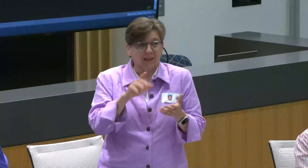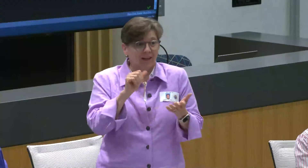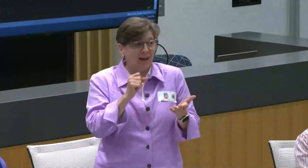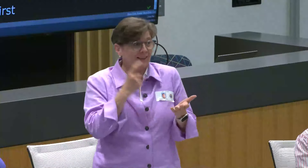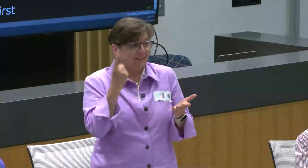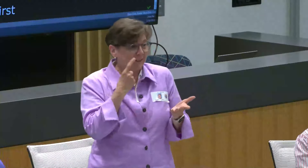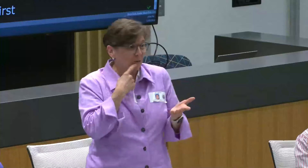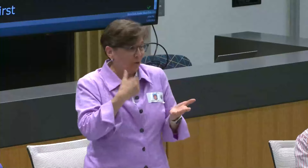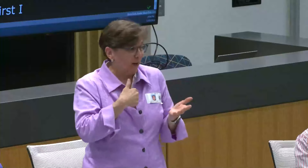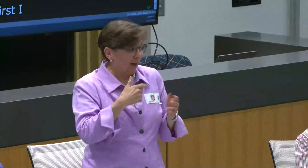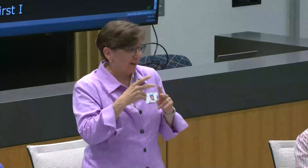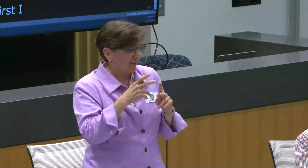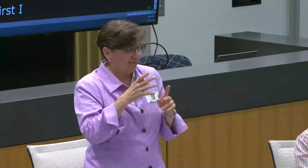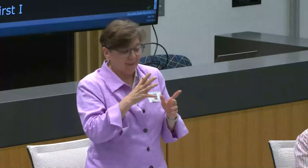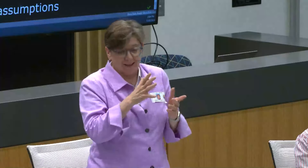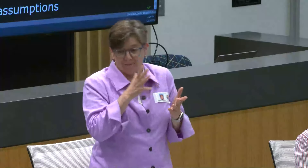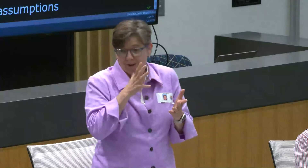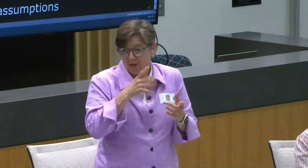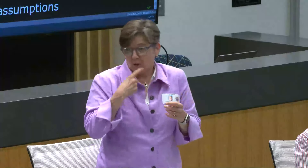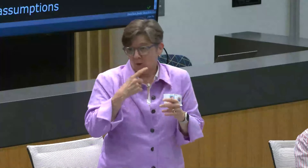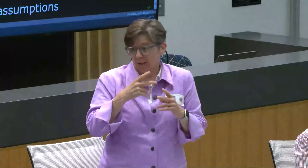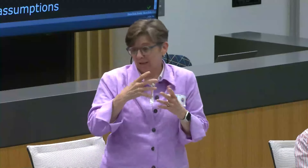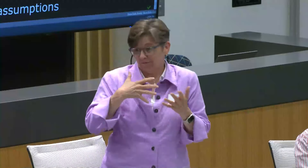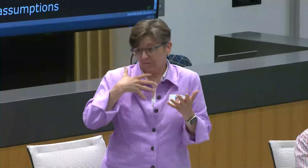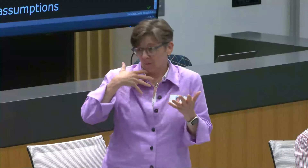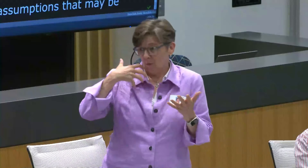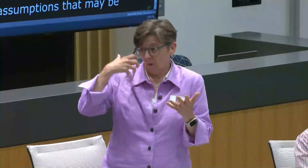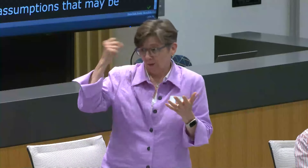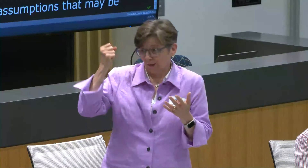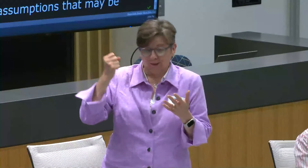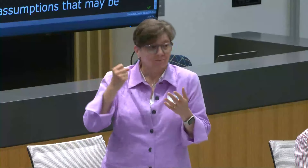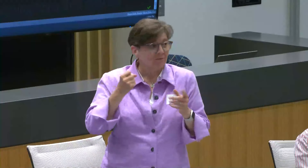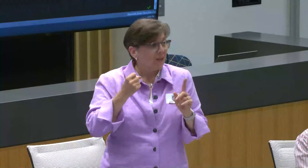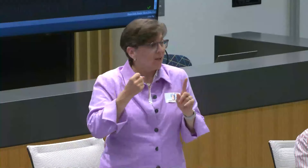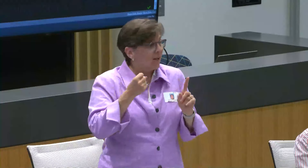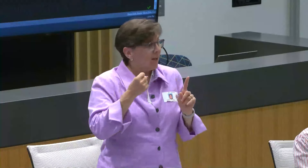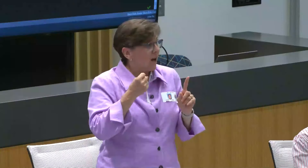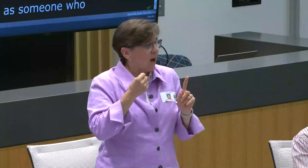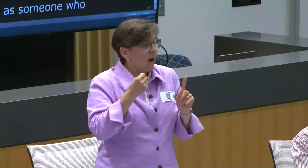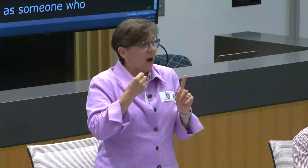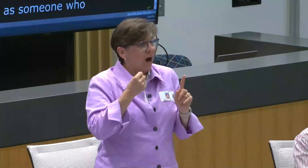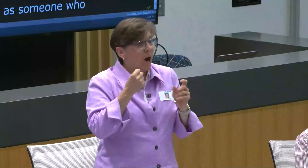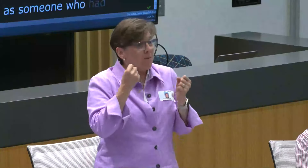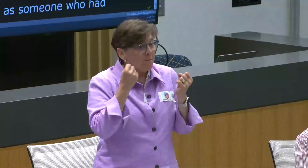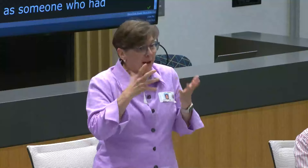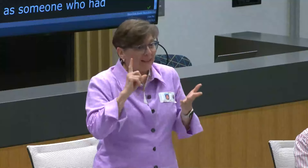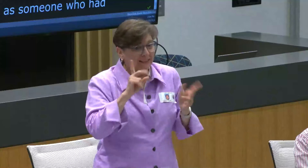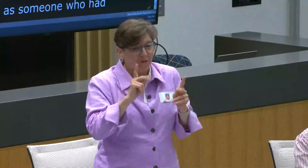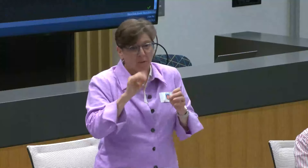WITH THAT, I WILL TURN IT OVER TO BOBBI, ANNMARIE? WELL, FIRST I JUST